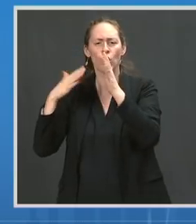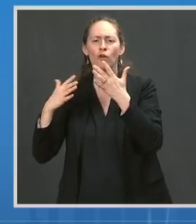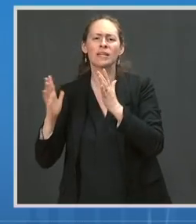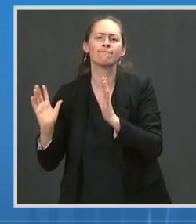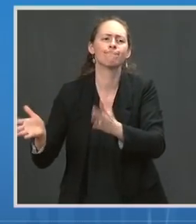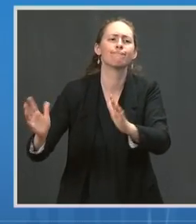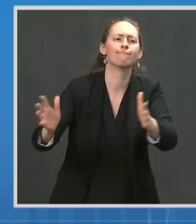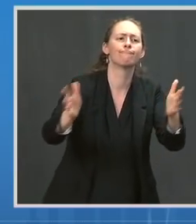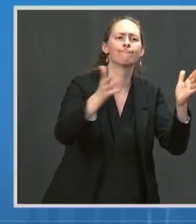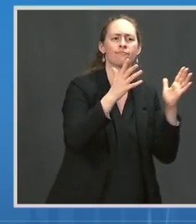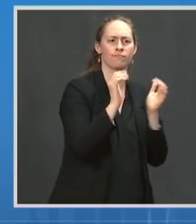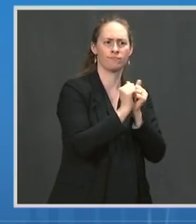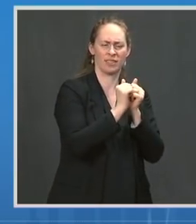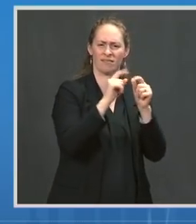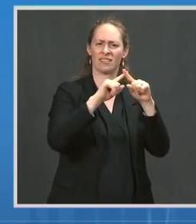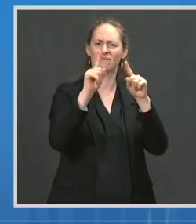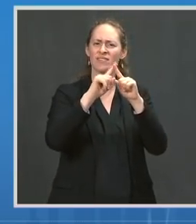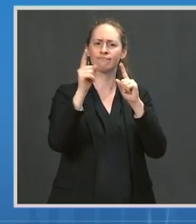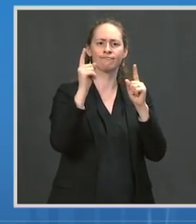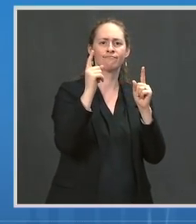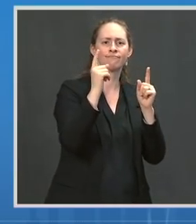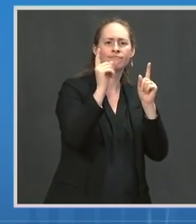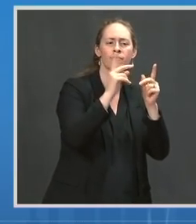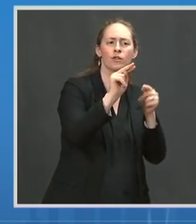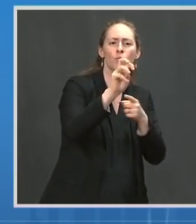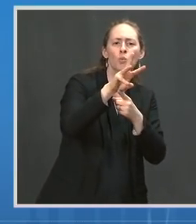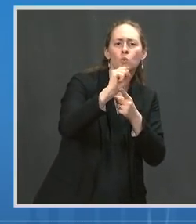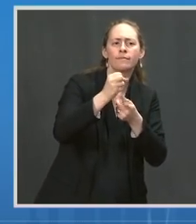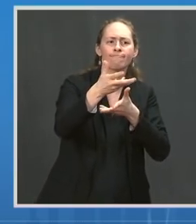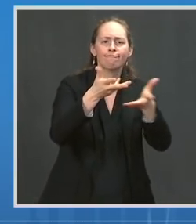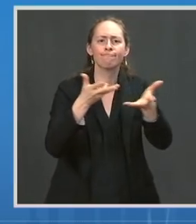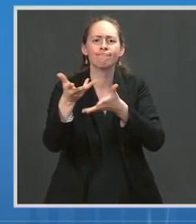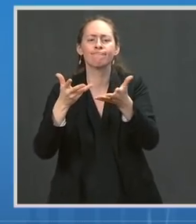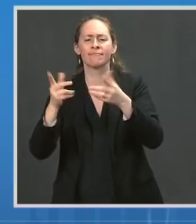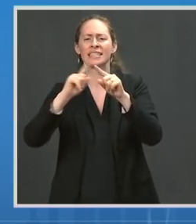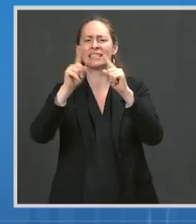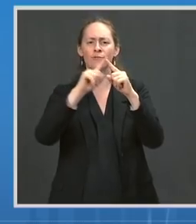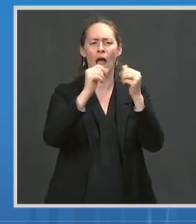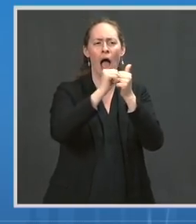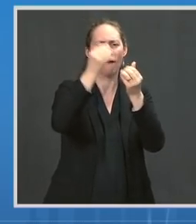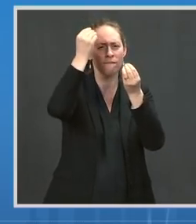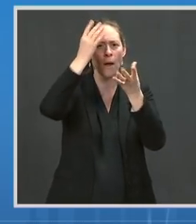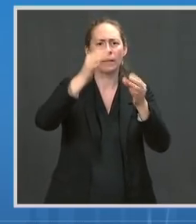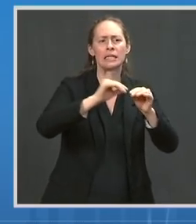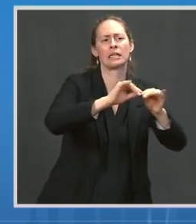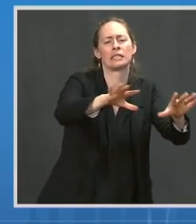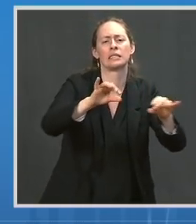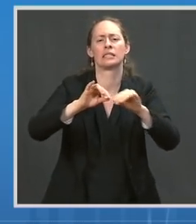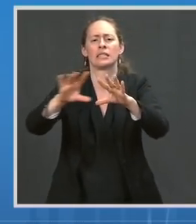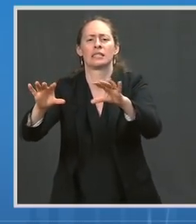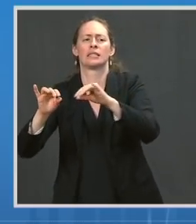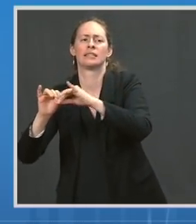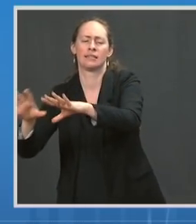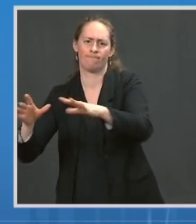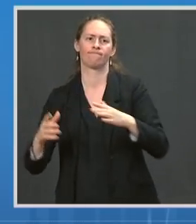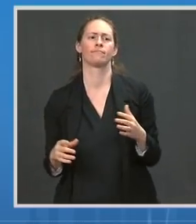Again, use as many channels as we have to communicate with people. And we'll continue to do that because we want to be -- we want people to know what we know.